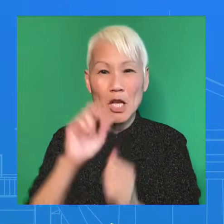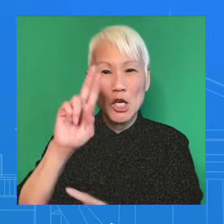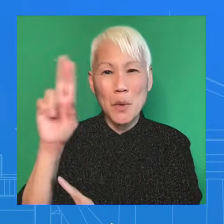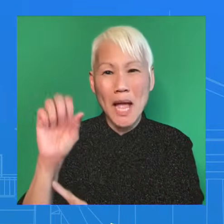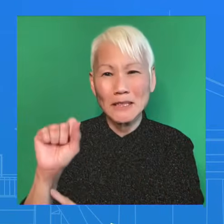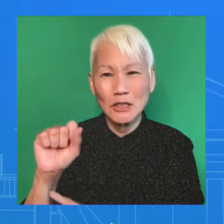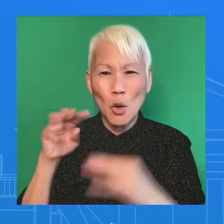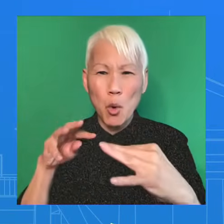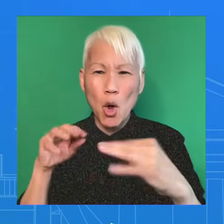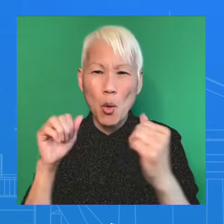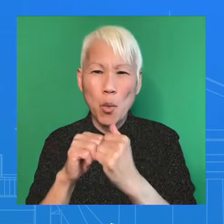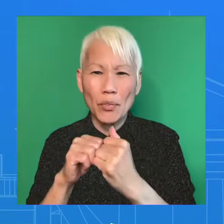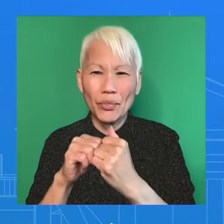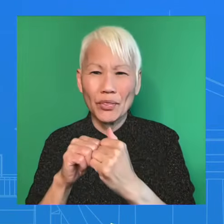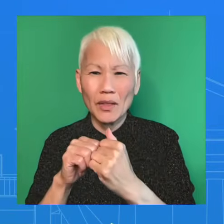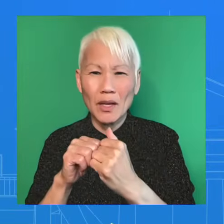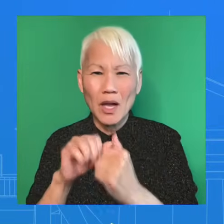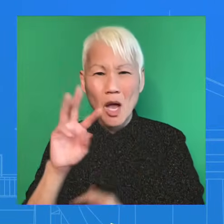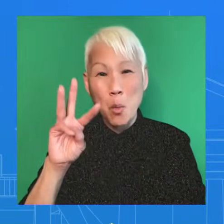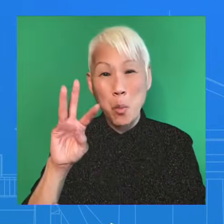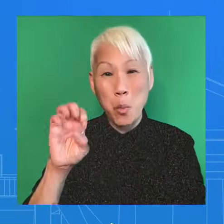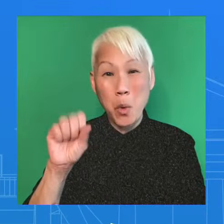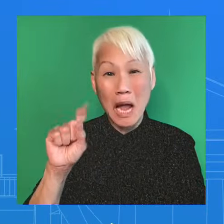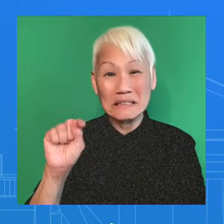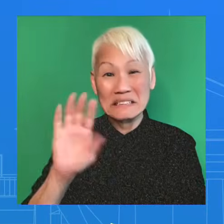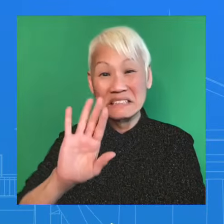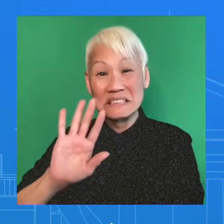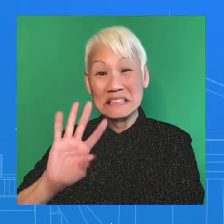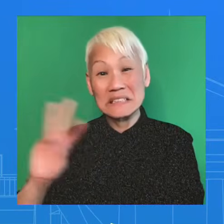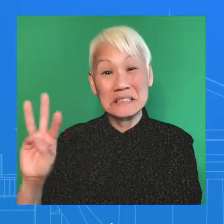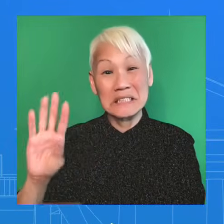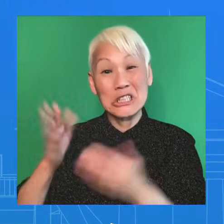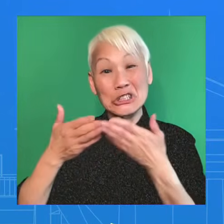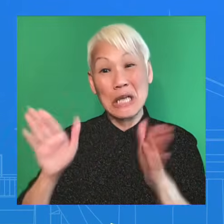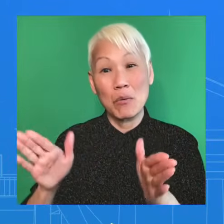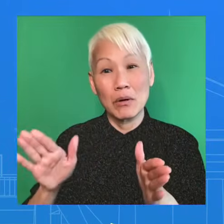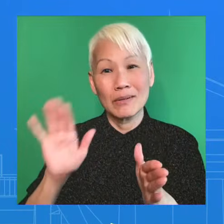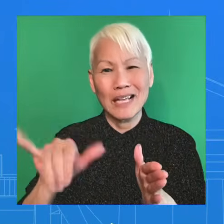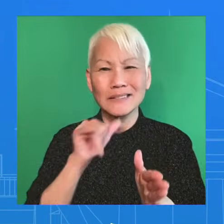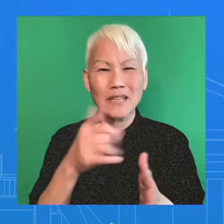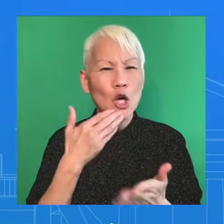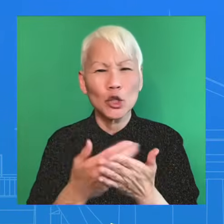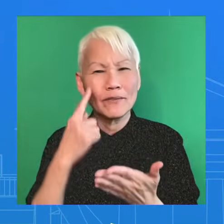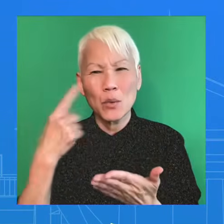It's not good for our European allies and partners. It's not good for the Russian people. So we don't want to see this war escalate